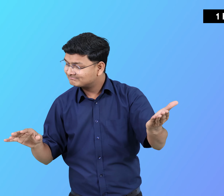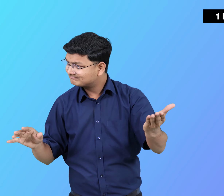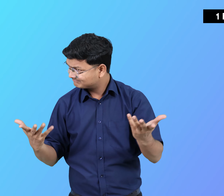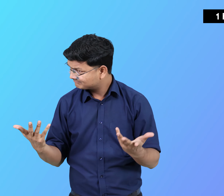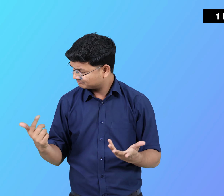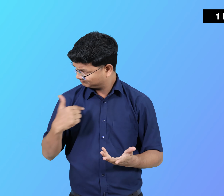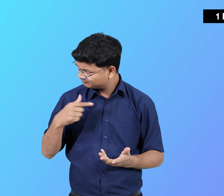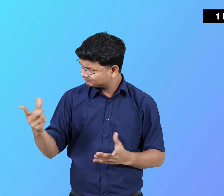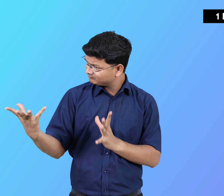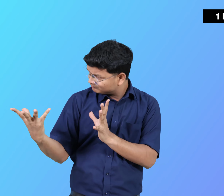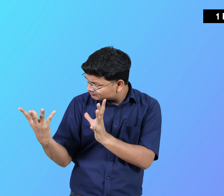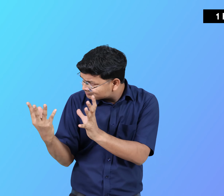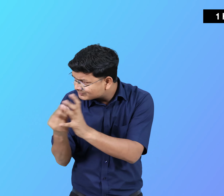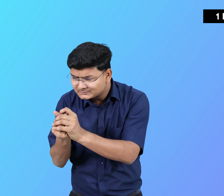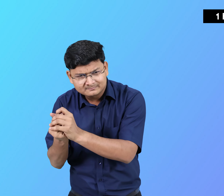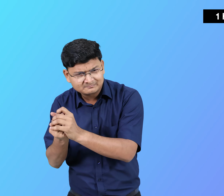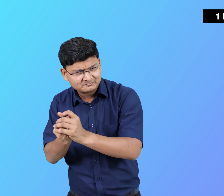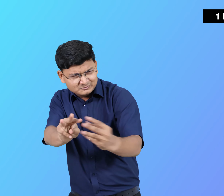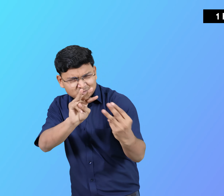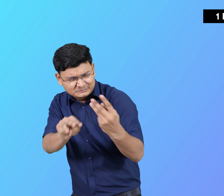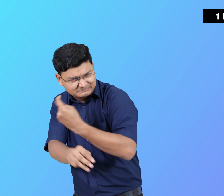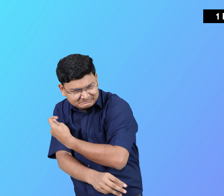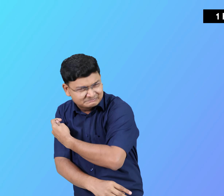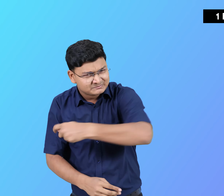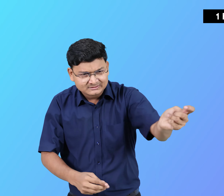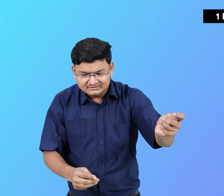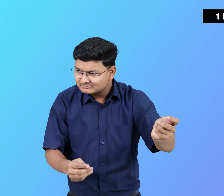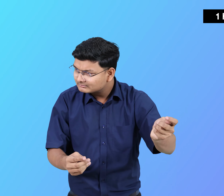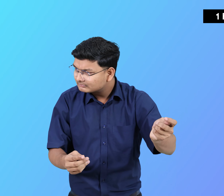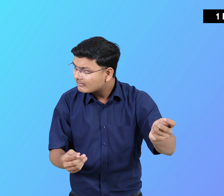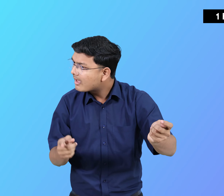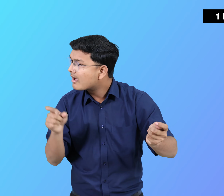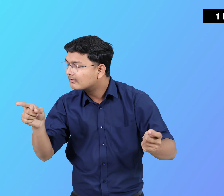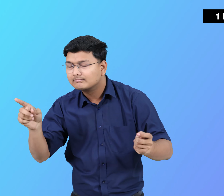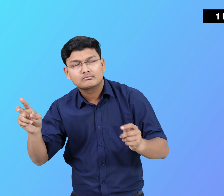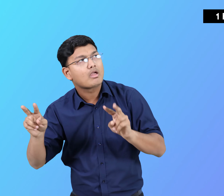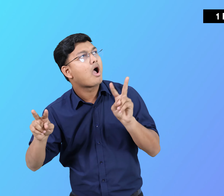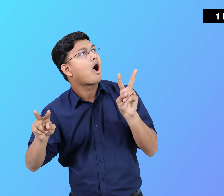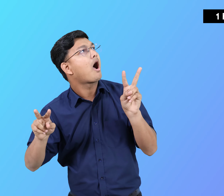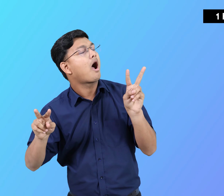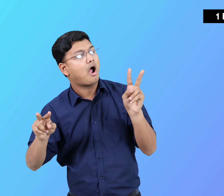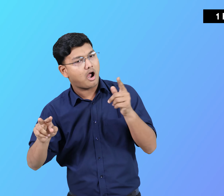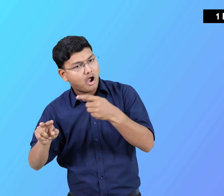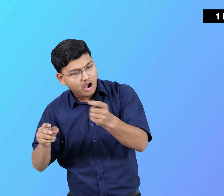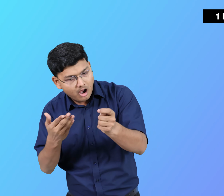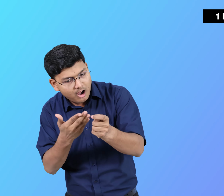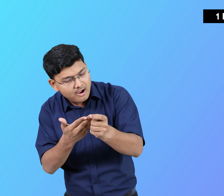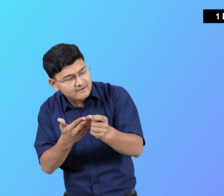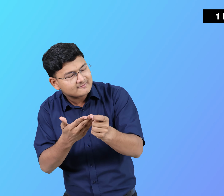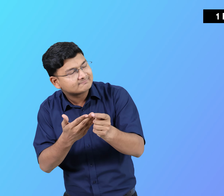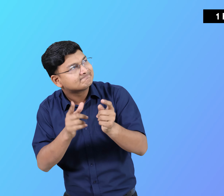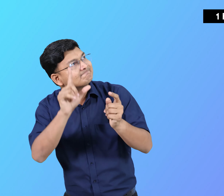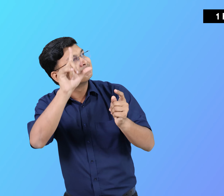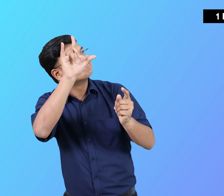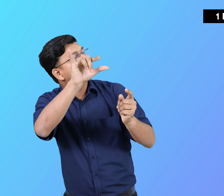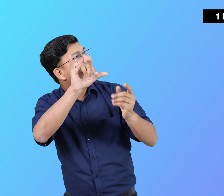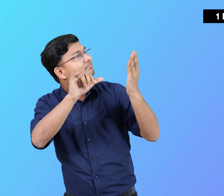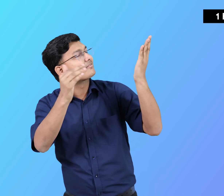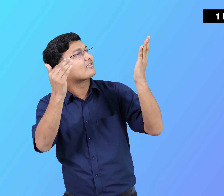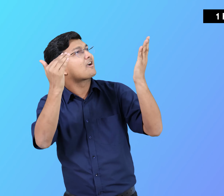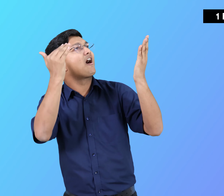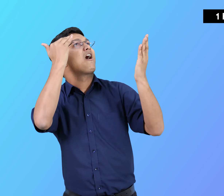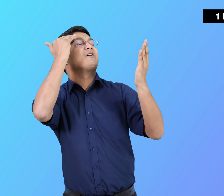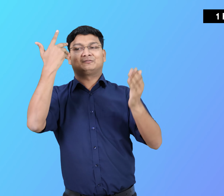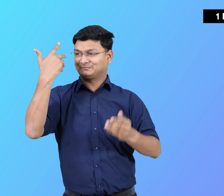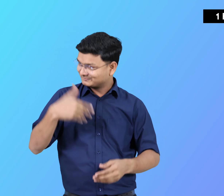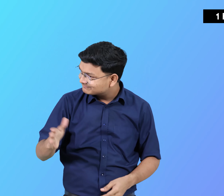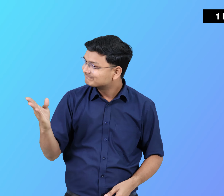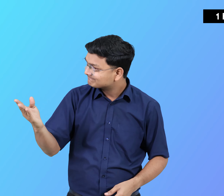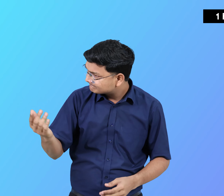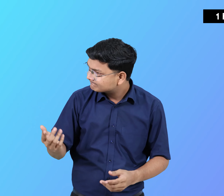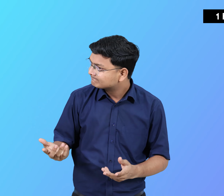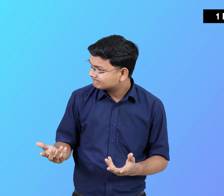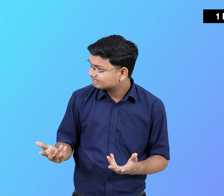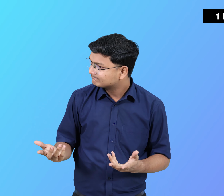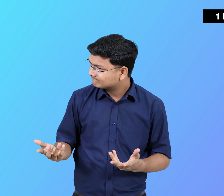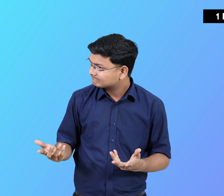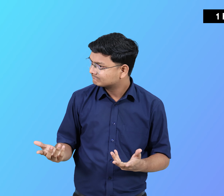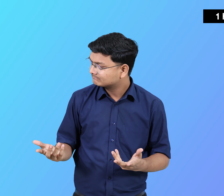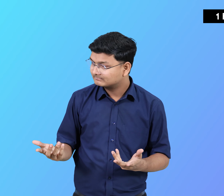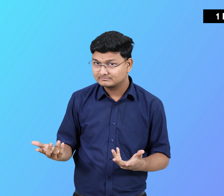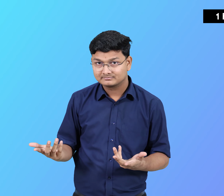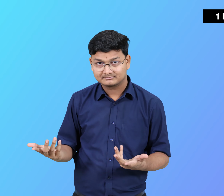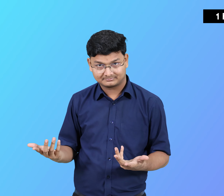I will defeat that army for you today. Then you will know that I am the LORD.’”